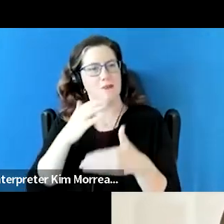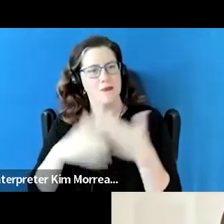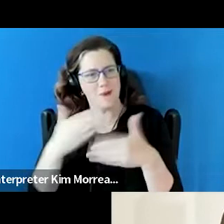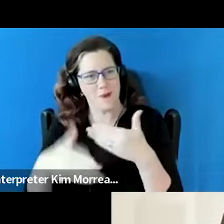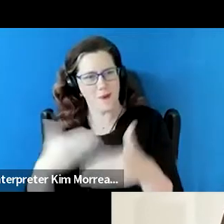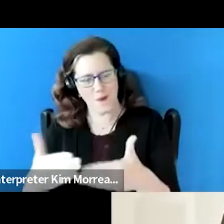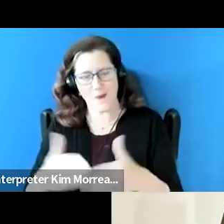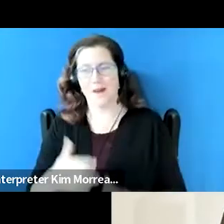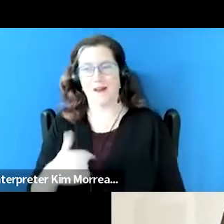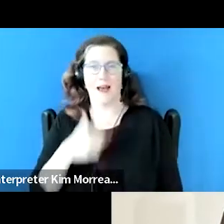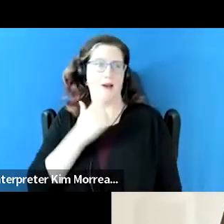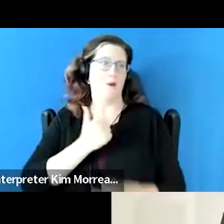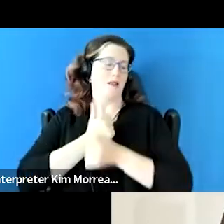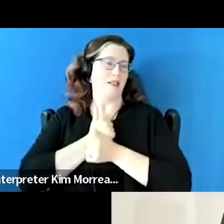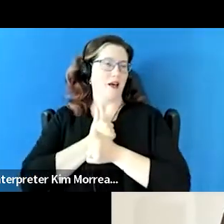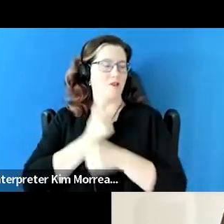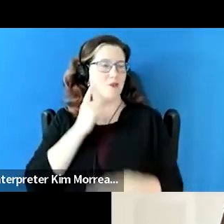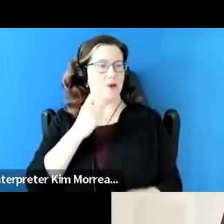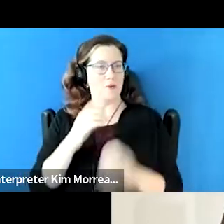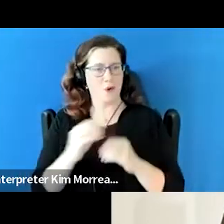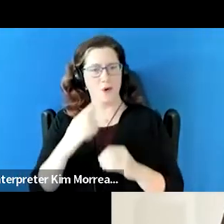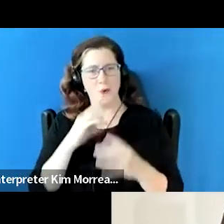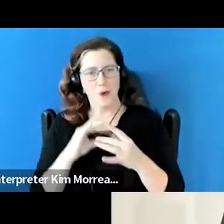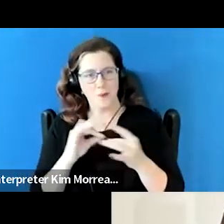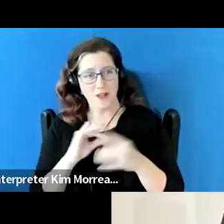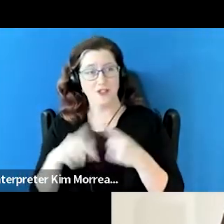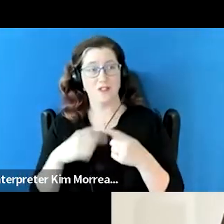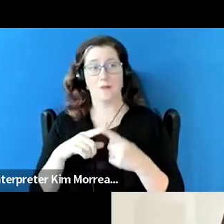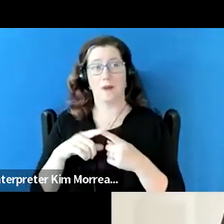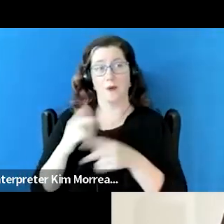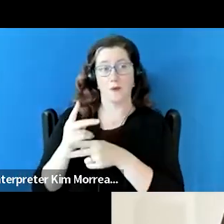I'd love to kind of hear you mentioned Denise about the supervision